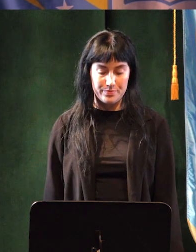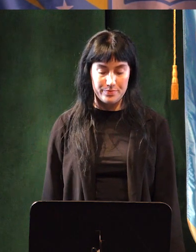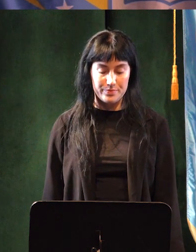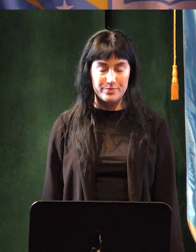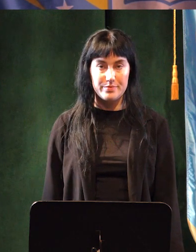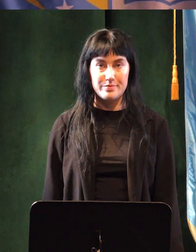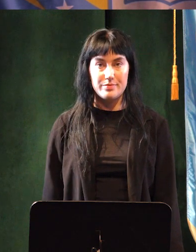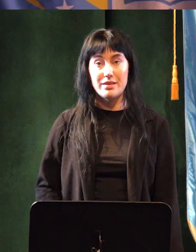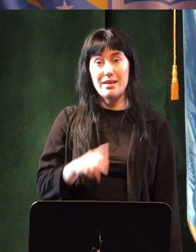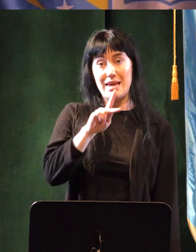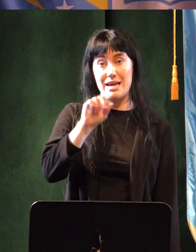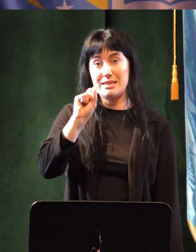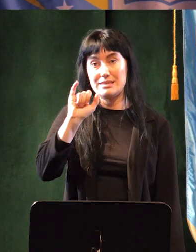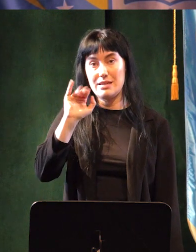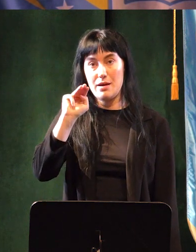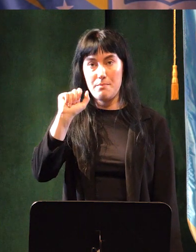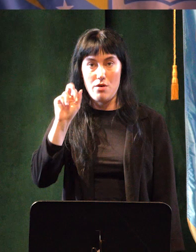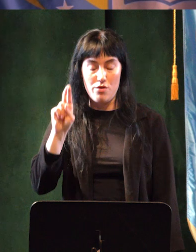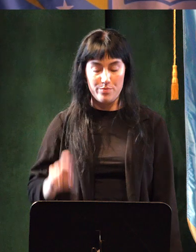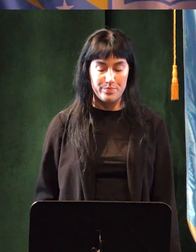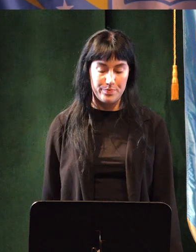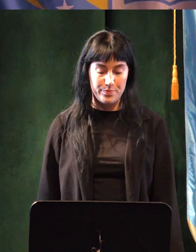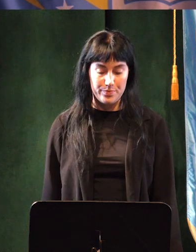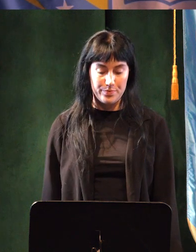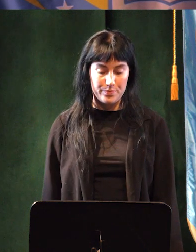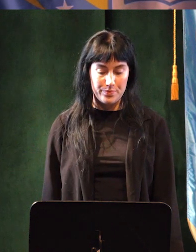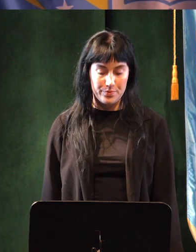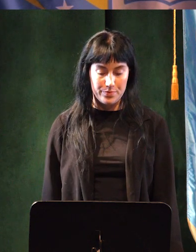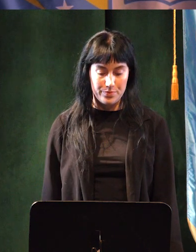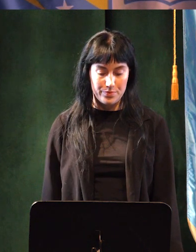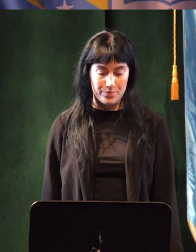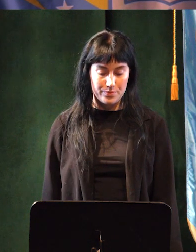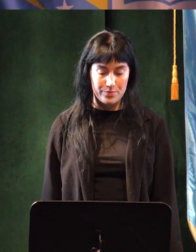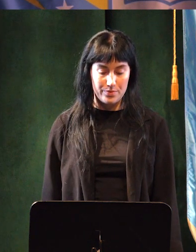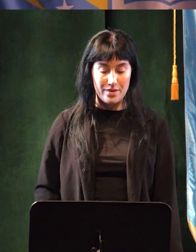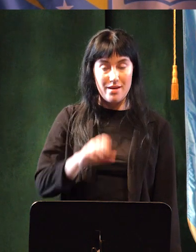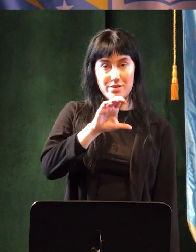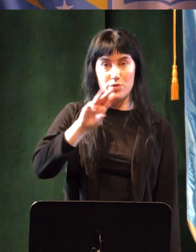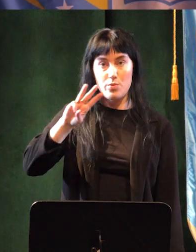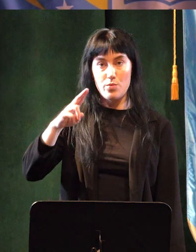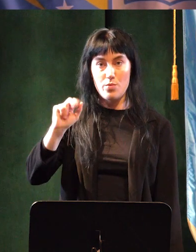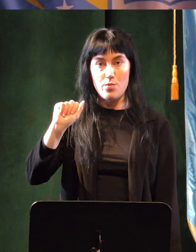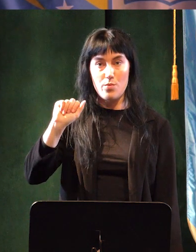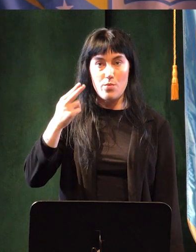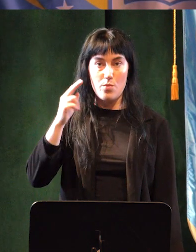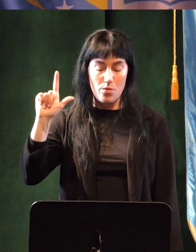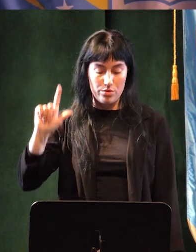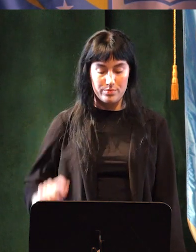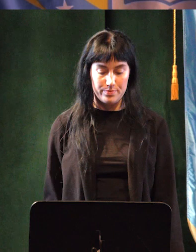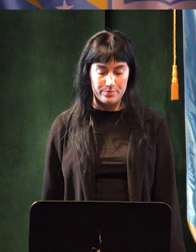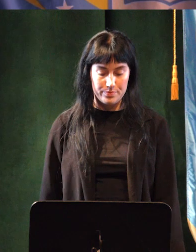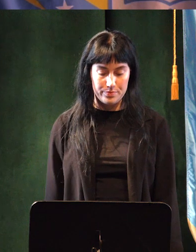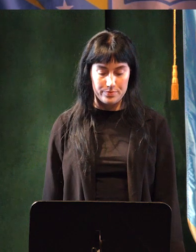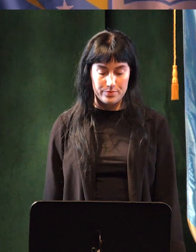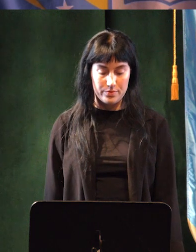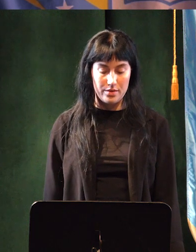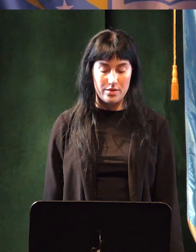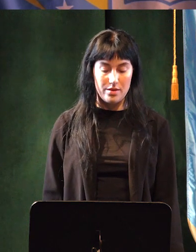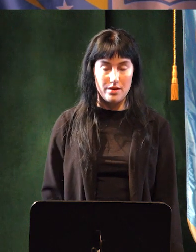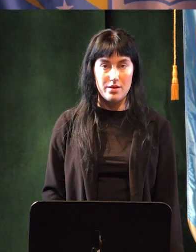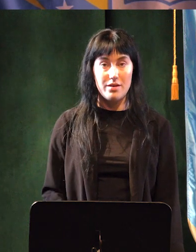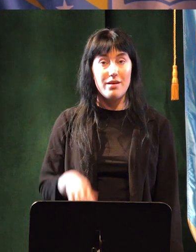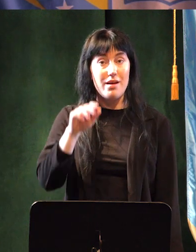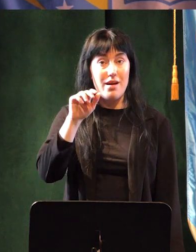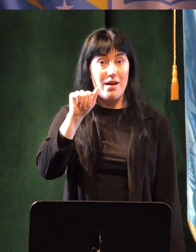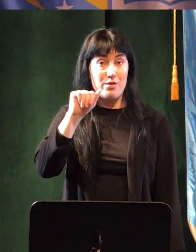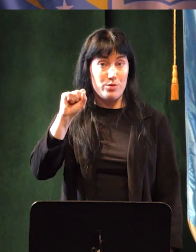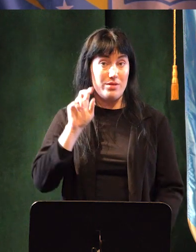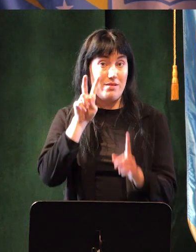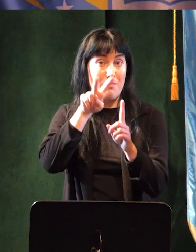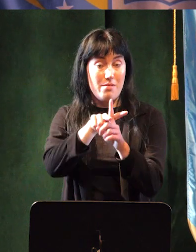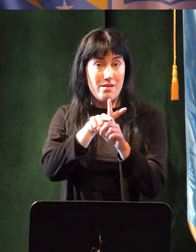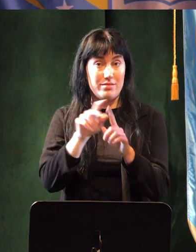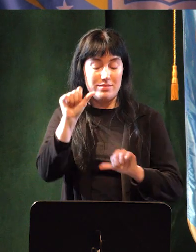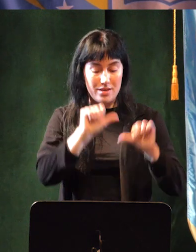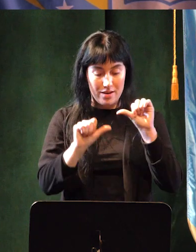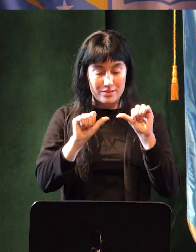Katie Samar Chelsea wall associate in applied science computer information